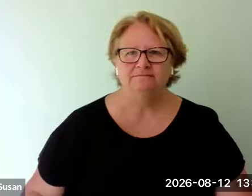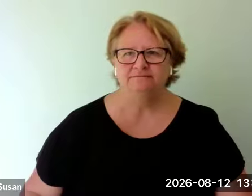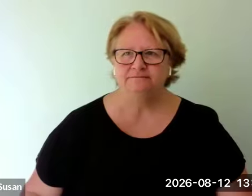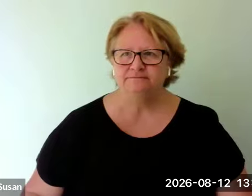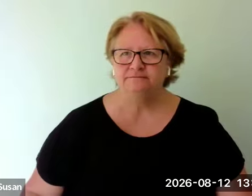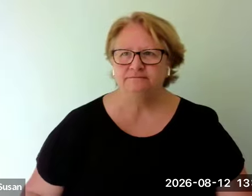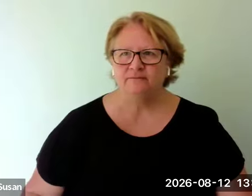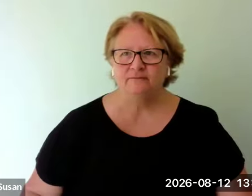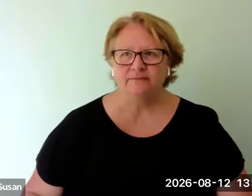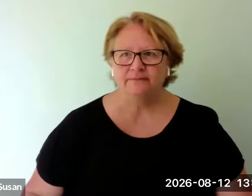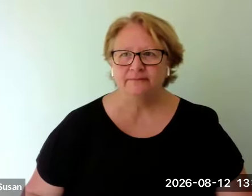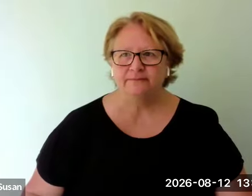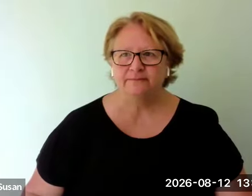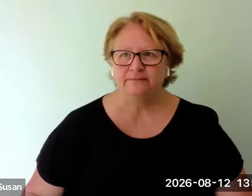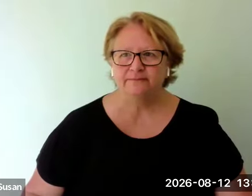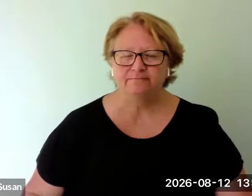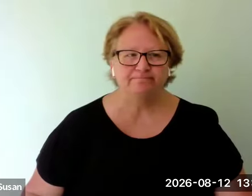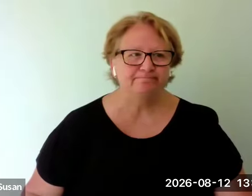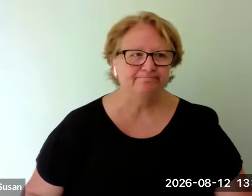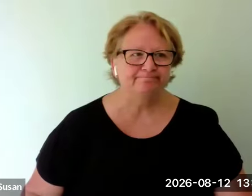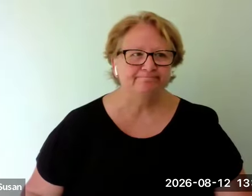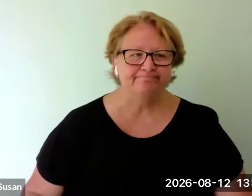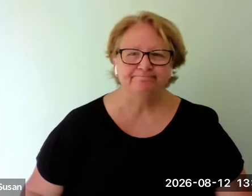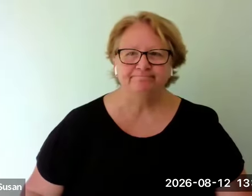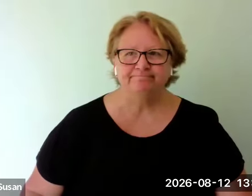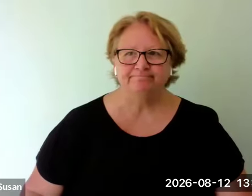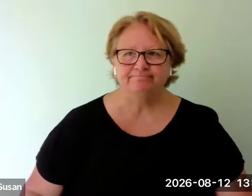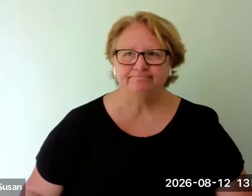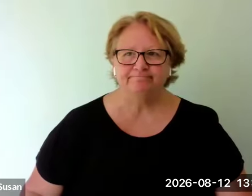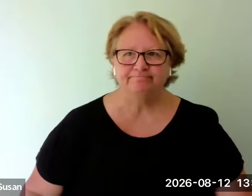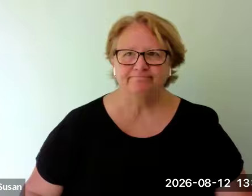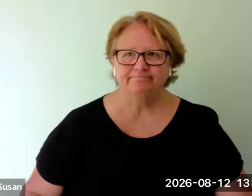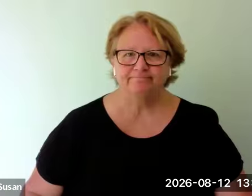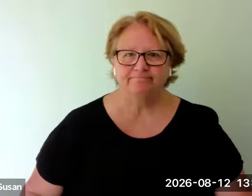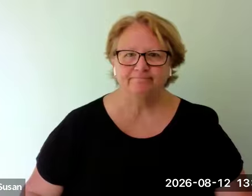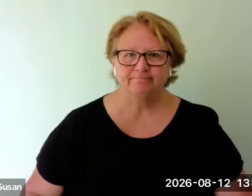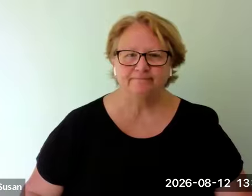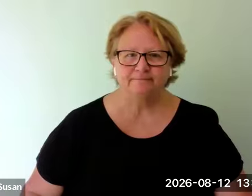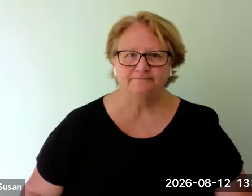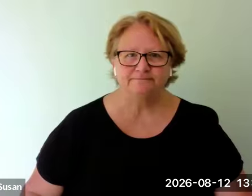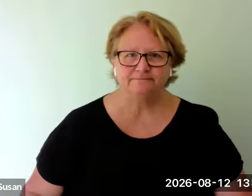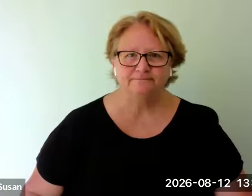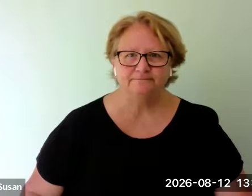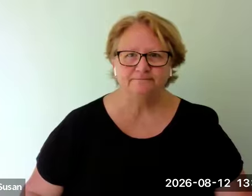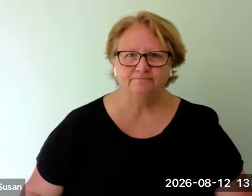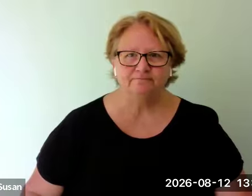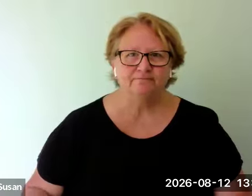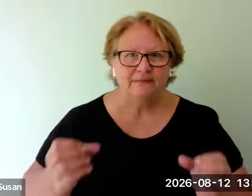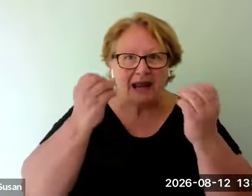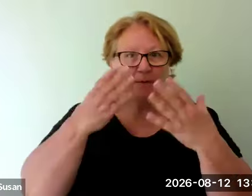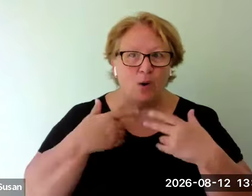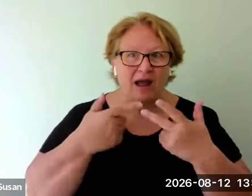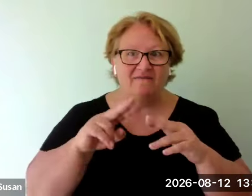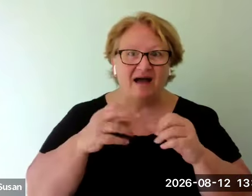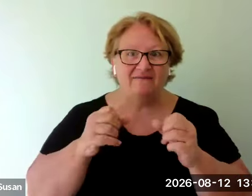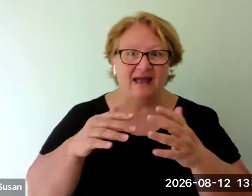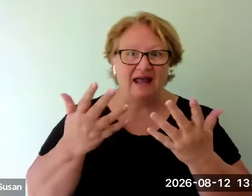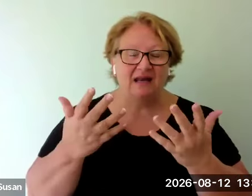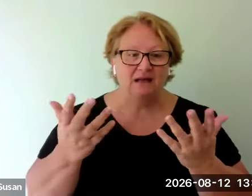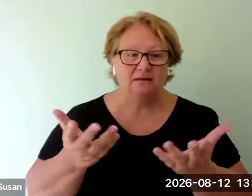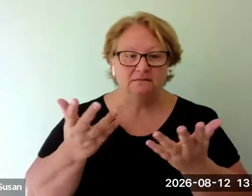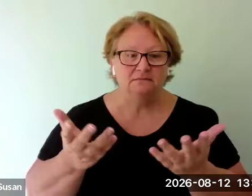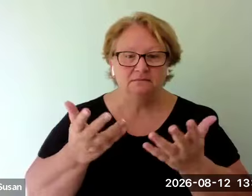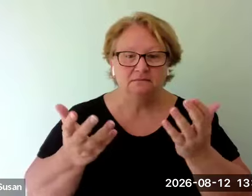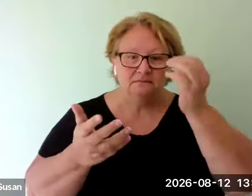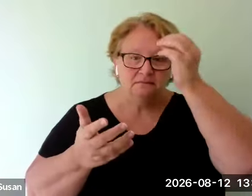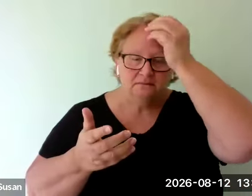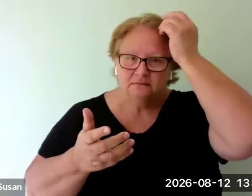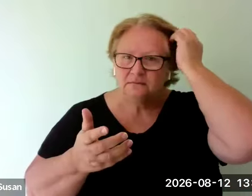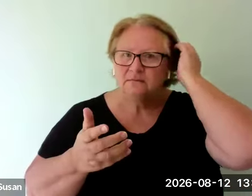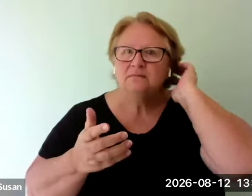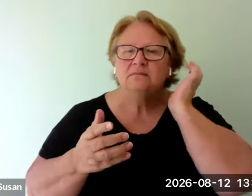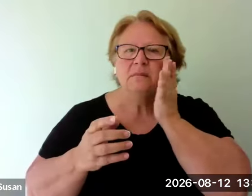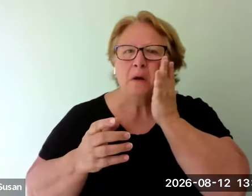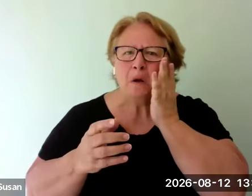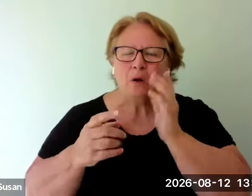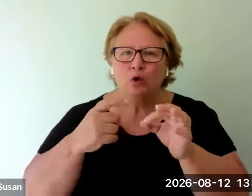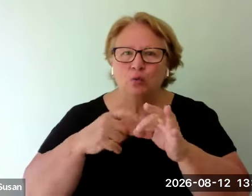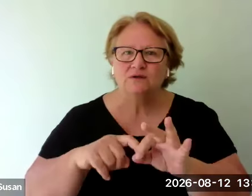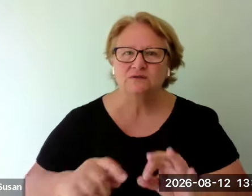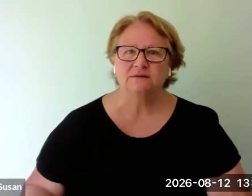assessment matrix